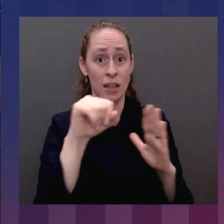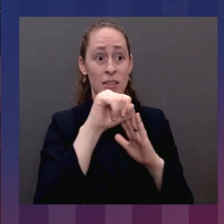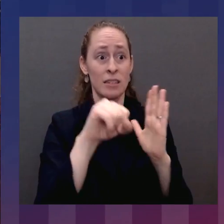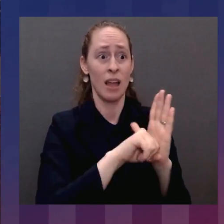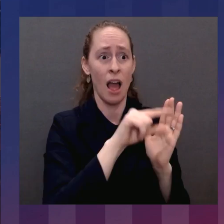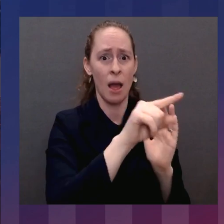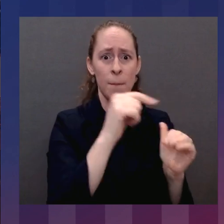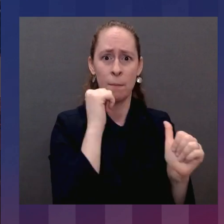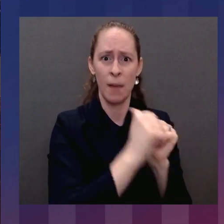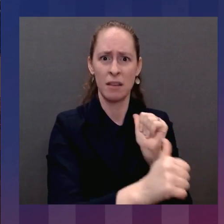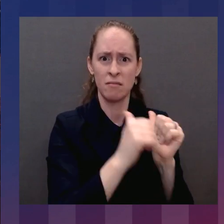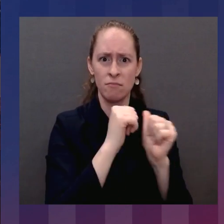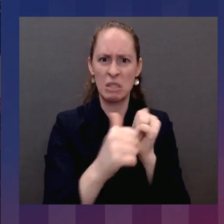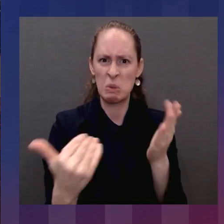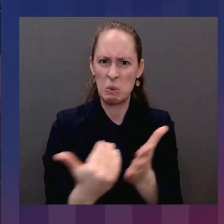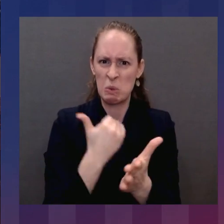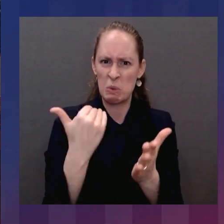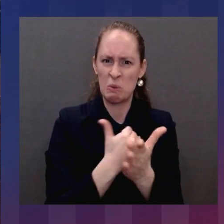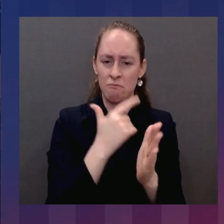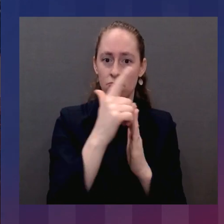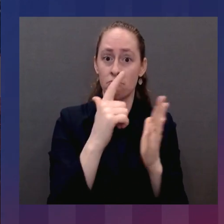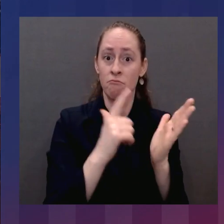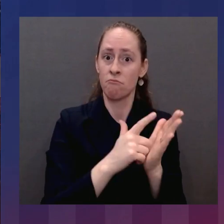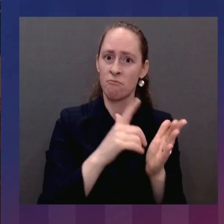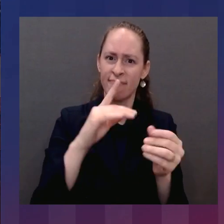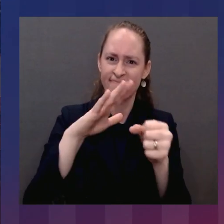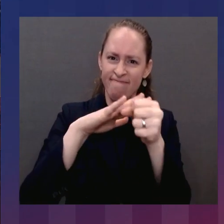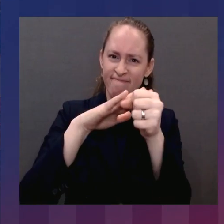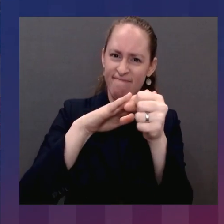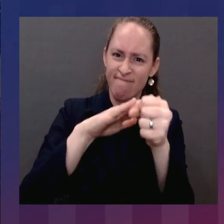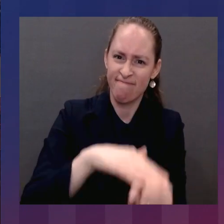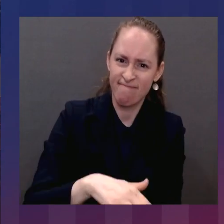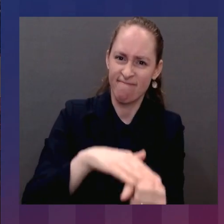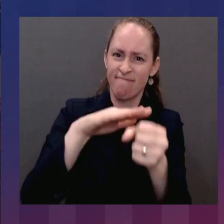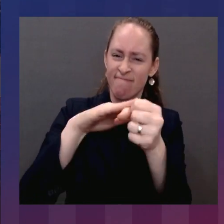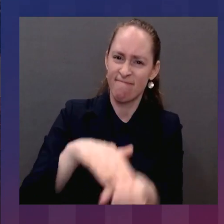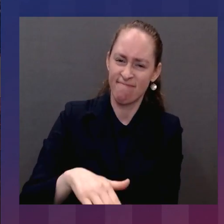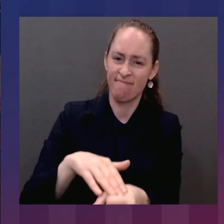but to subvert entire elections. We cannot let this happen. Tonight.